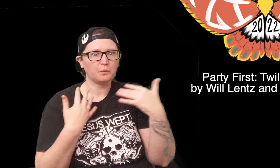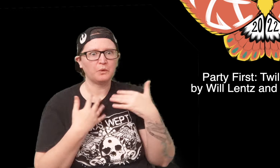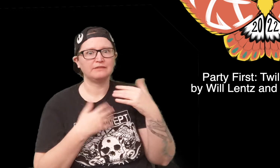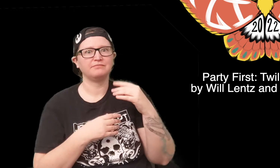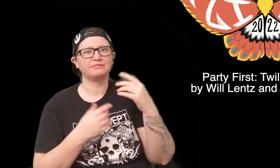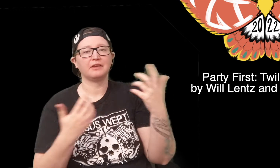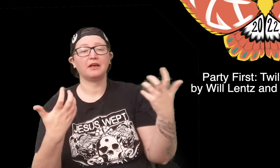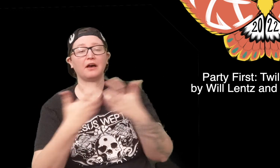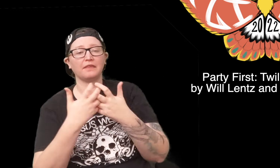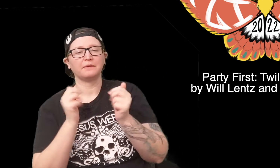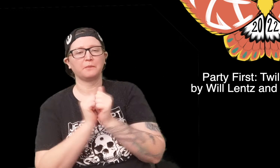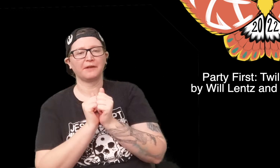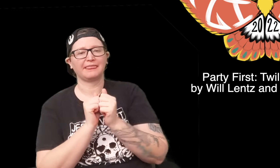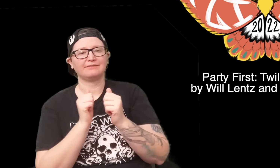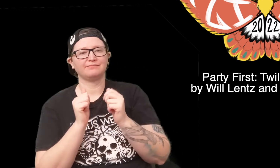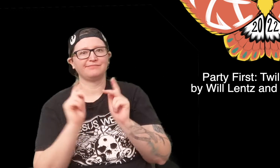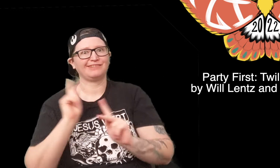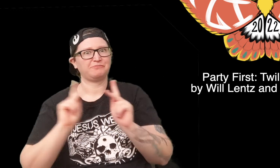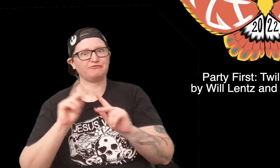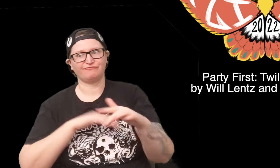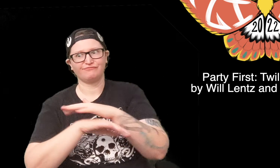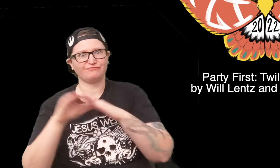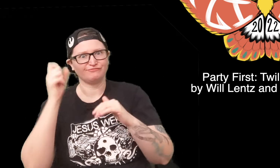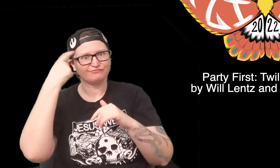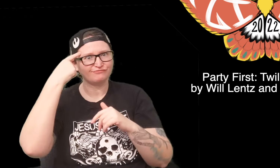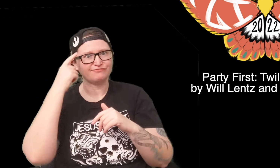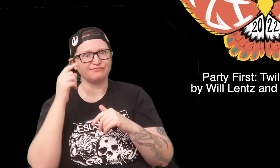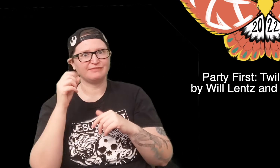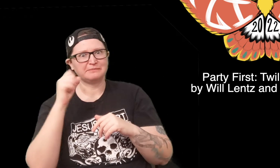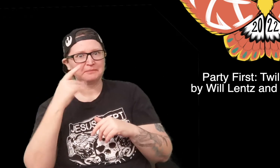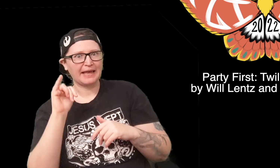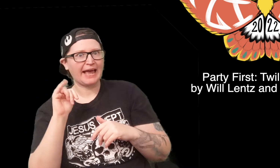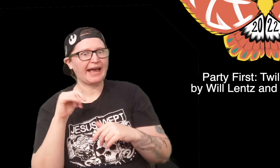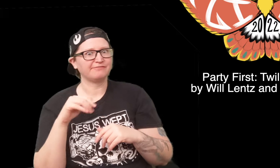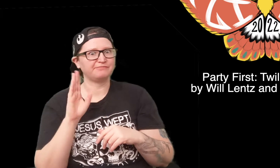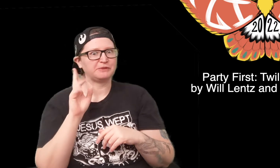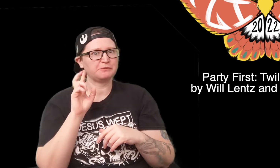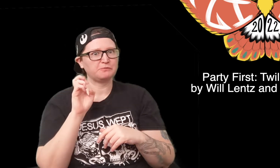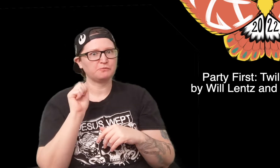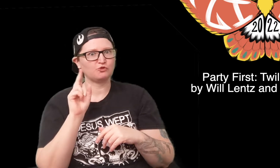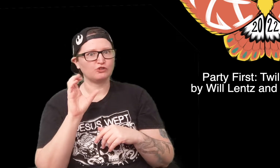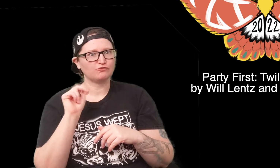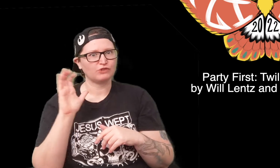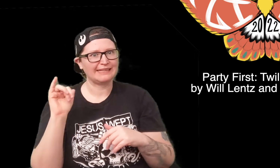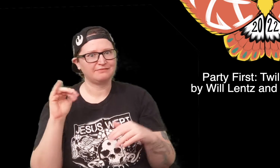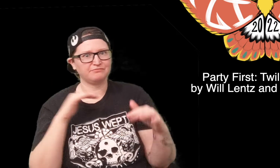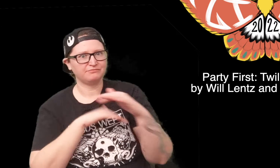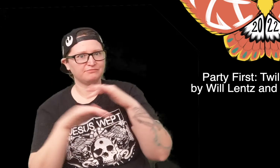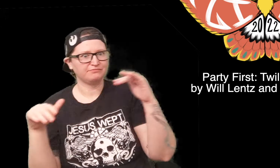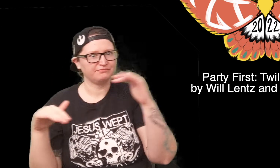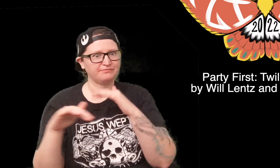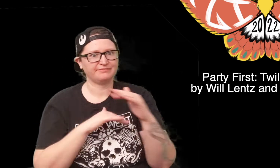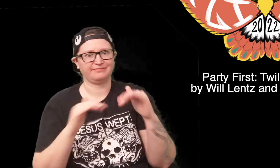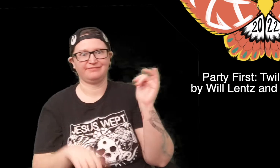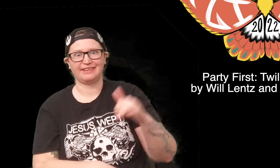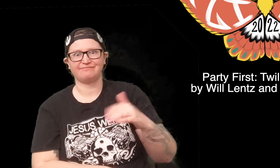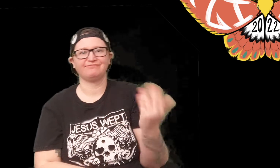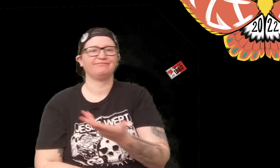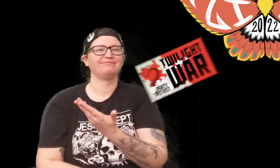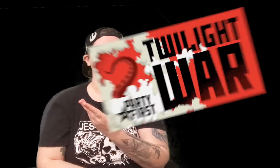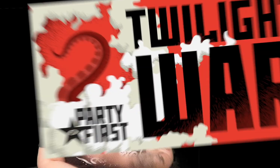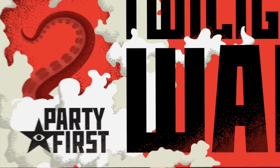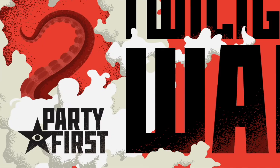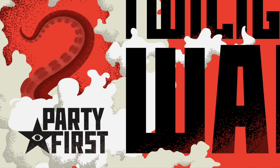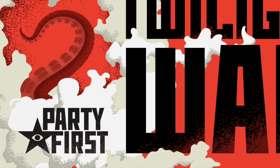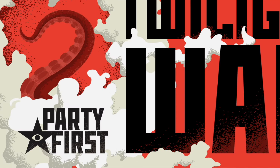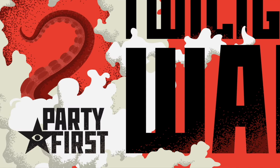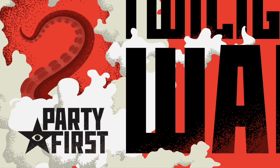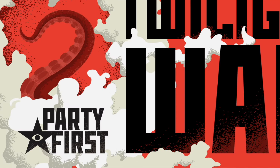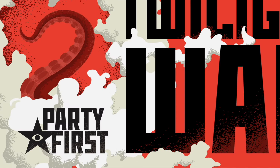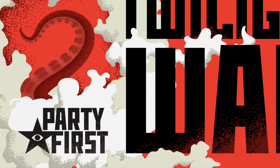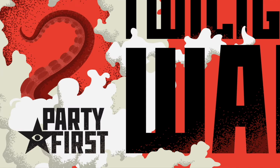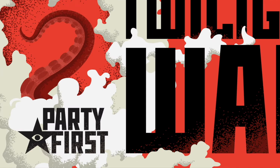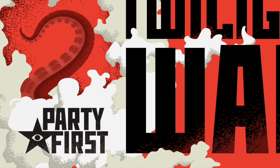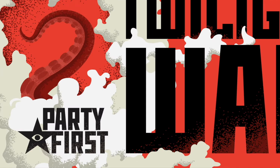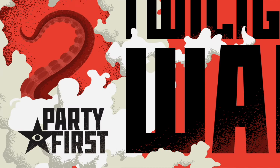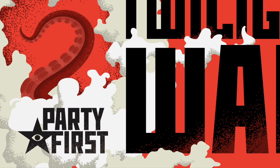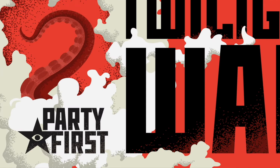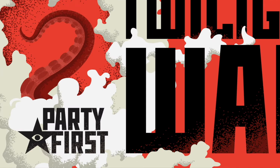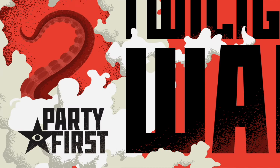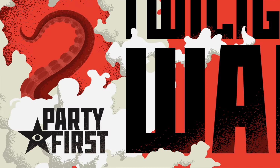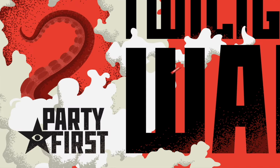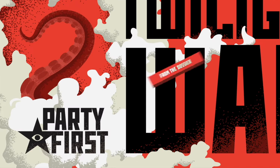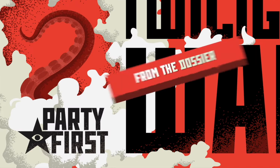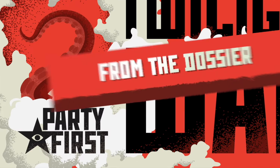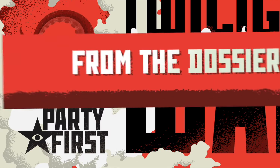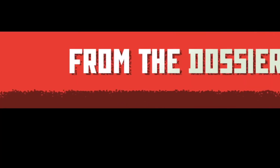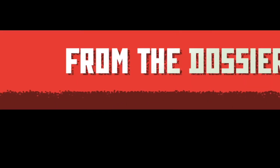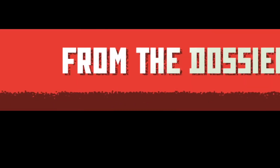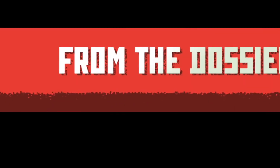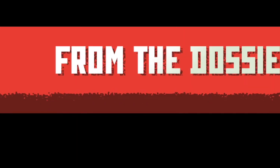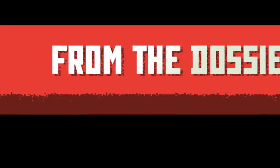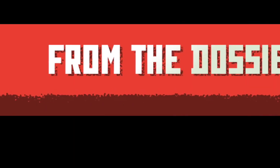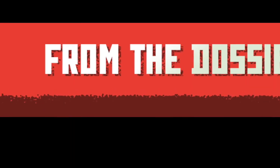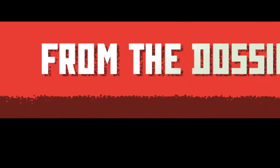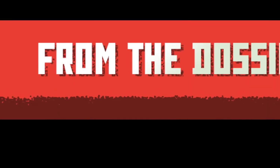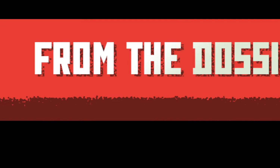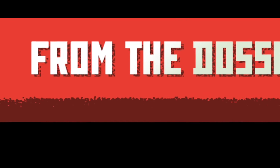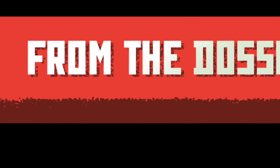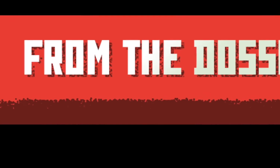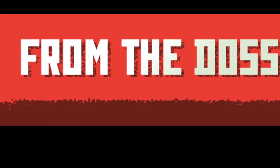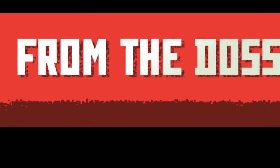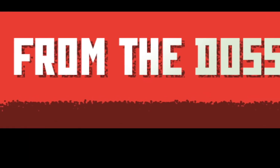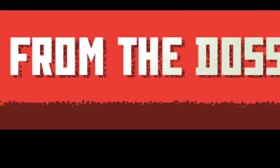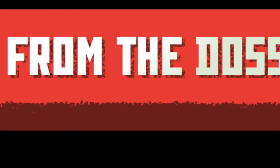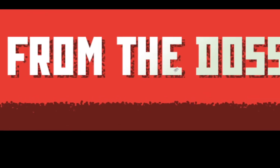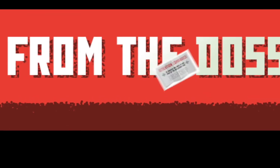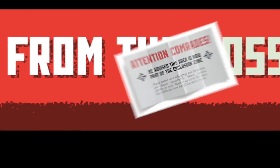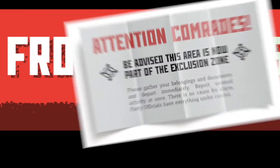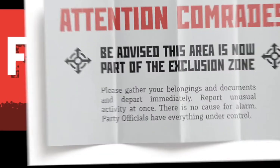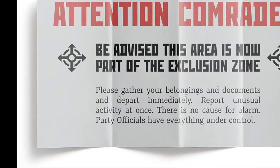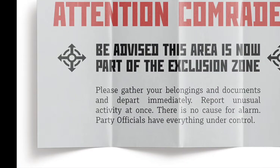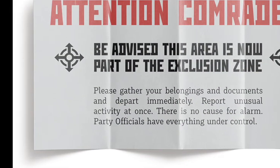and cosmic horror combined with people in the government spies conspiracies that sort of thing